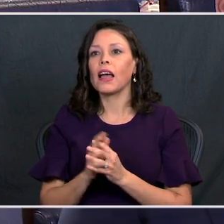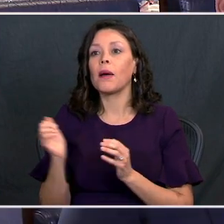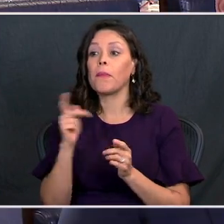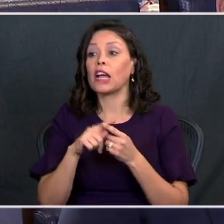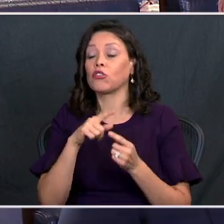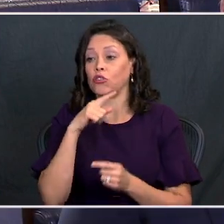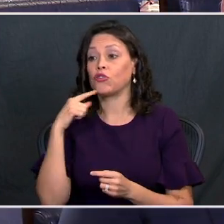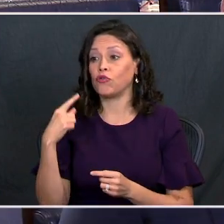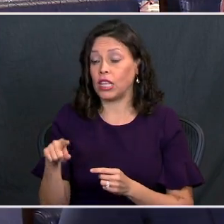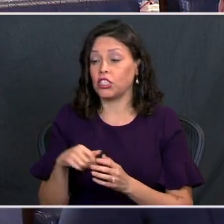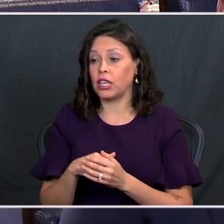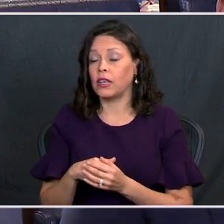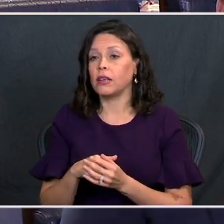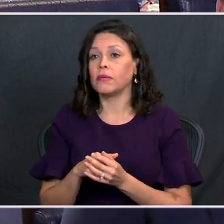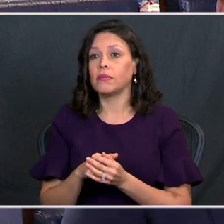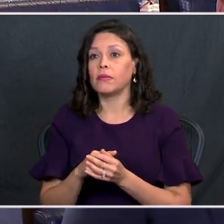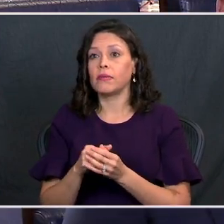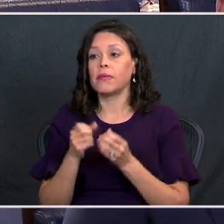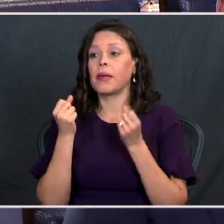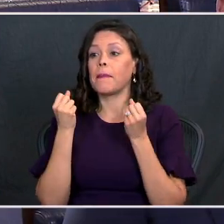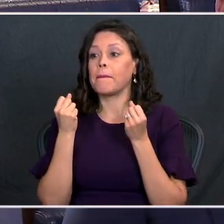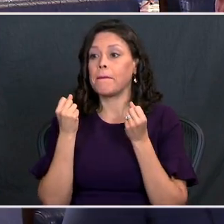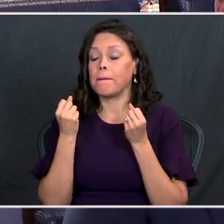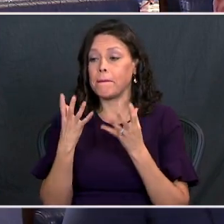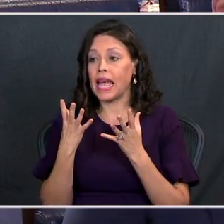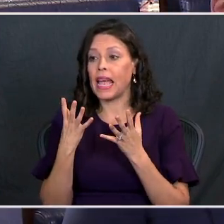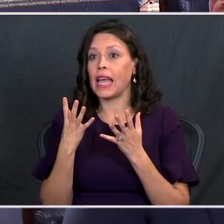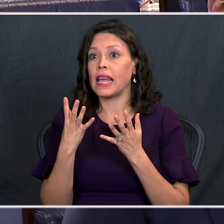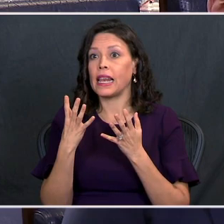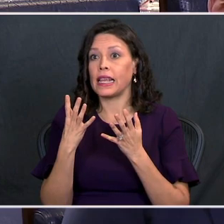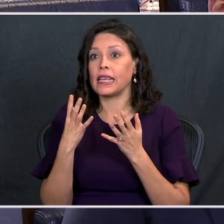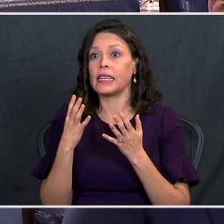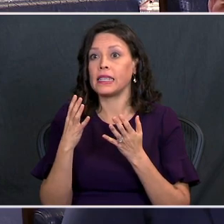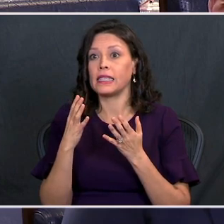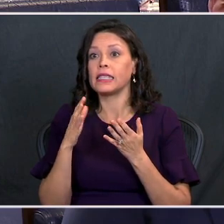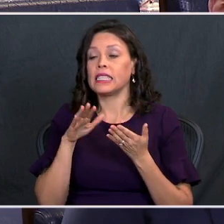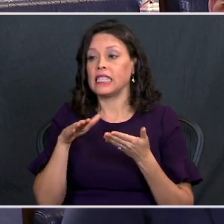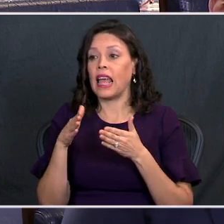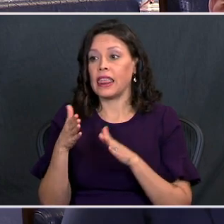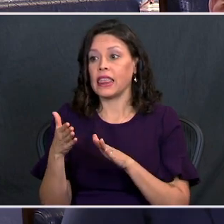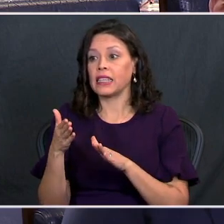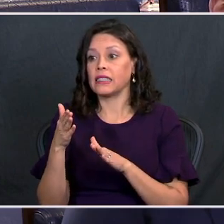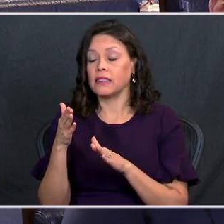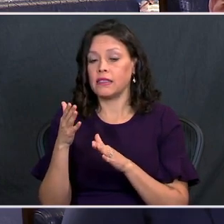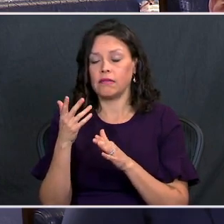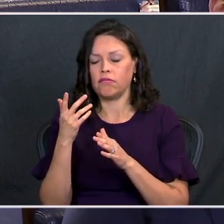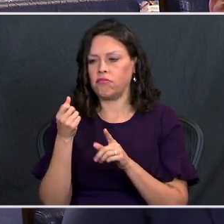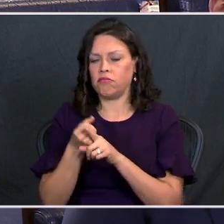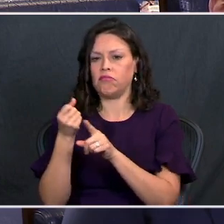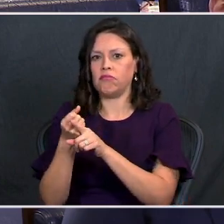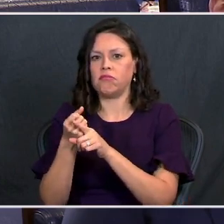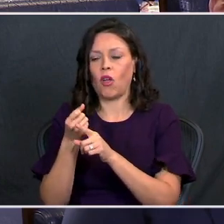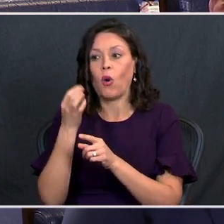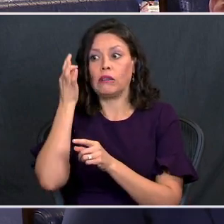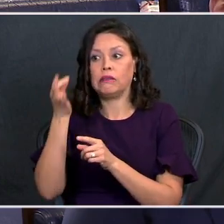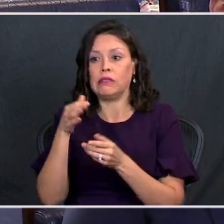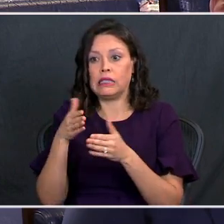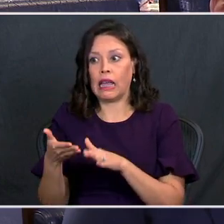So just back to Russia: Given the many unsolved deaths over the years of President Putin's opponents -- or near-deaths, in the case of Navalny --